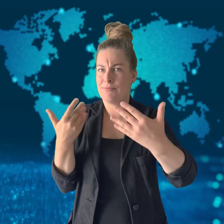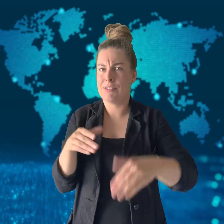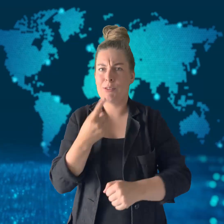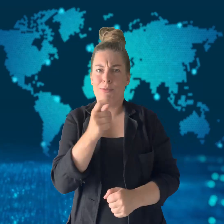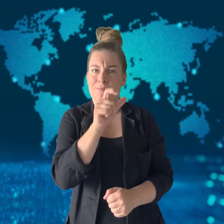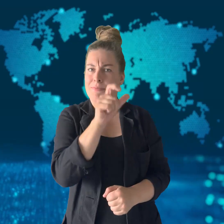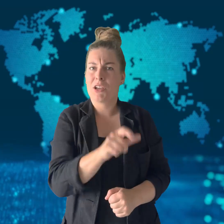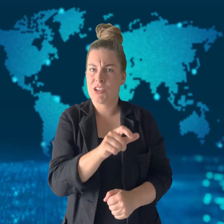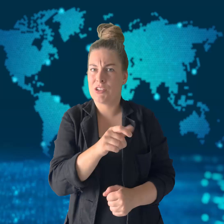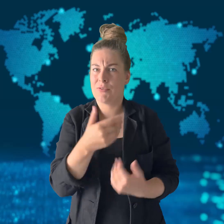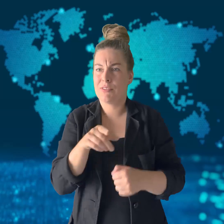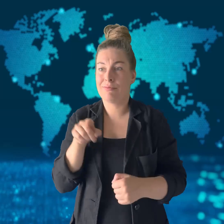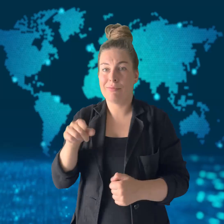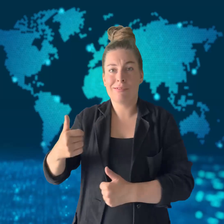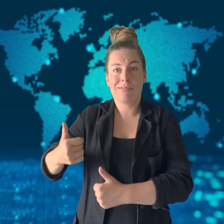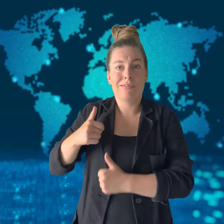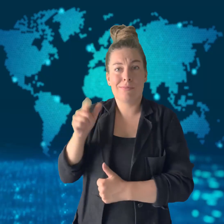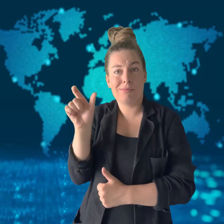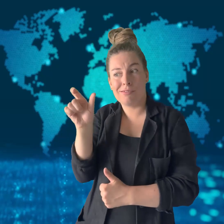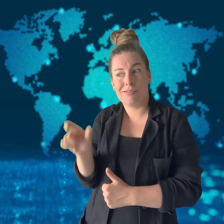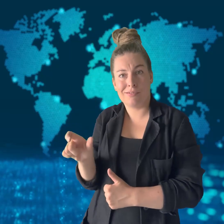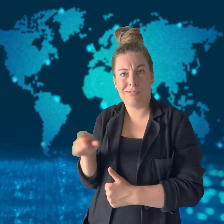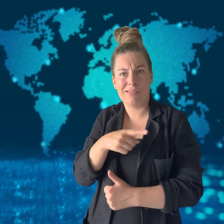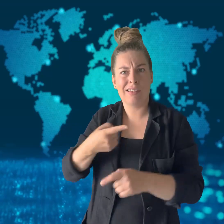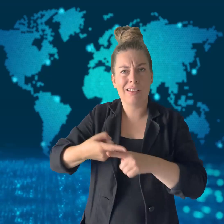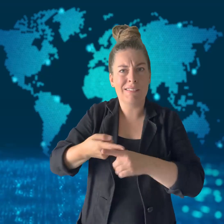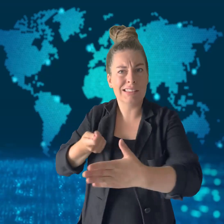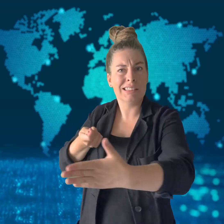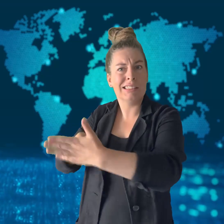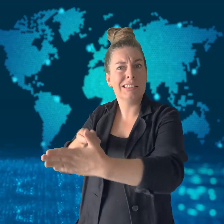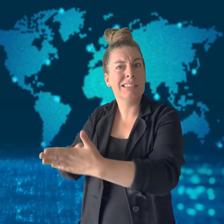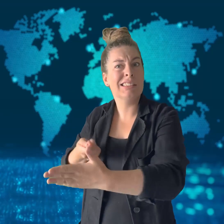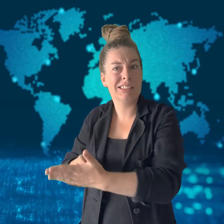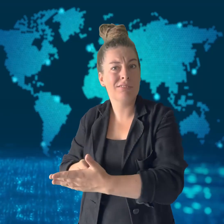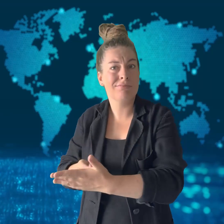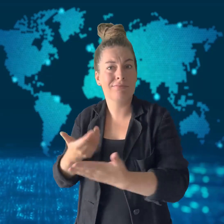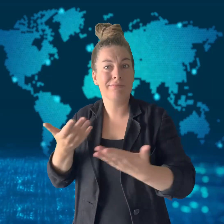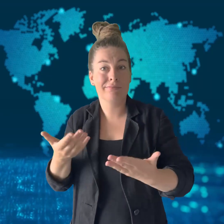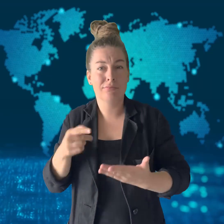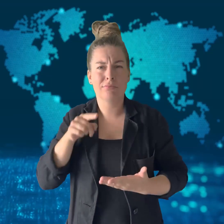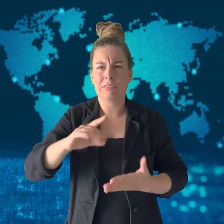The attack took place at the Gare de l'Est station